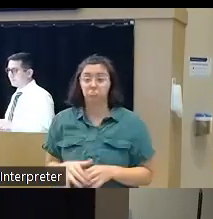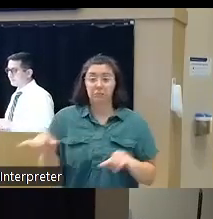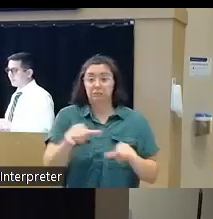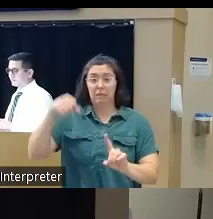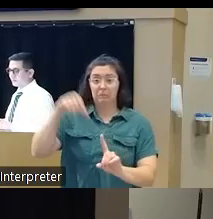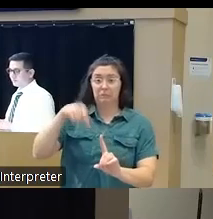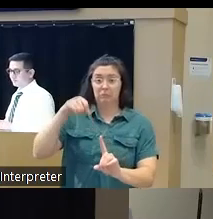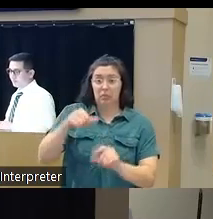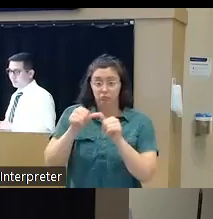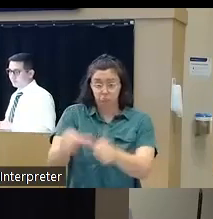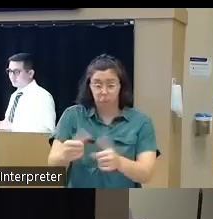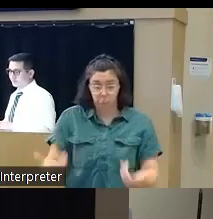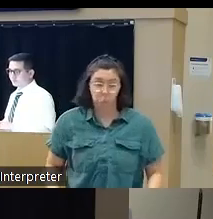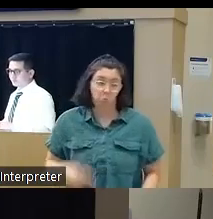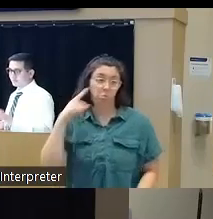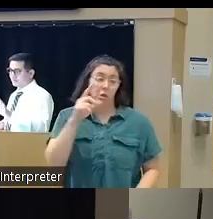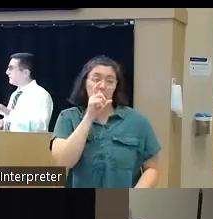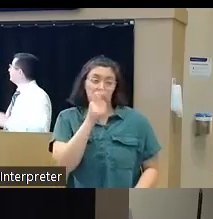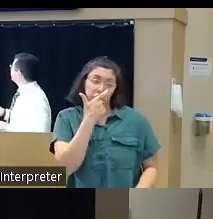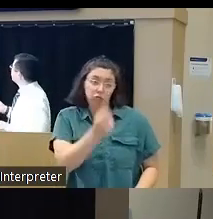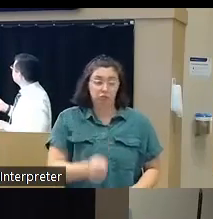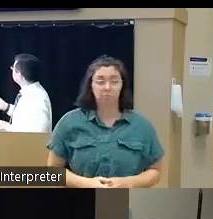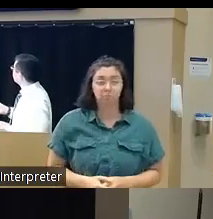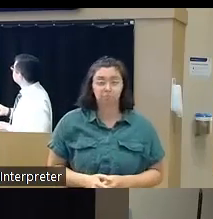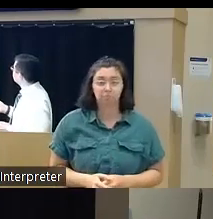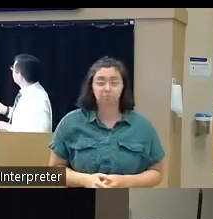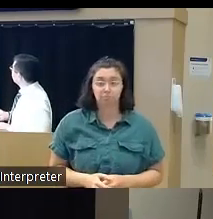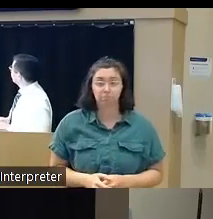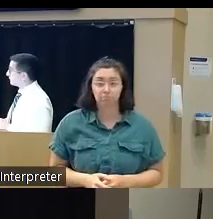stimulation Montage so we thought that was really interesting here's actually that work